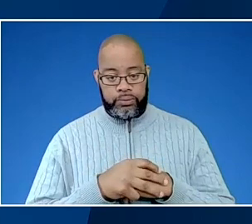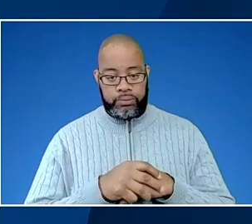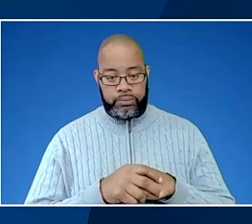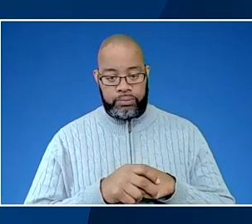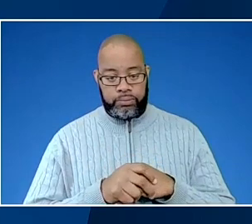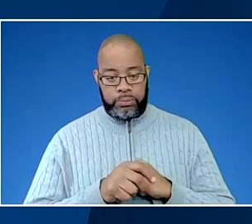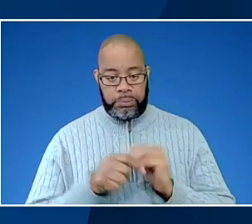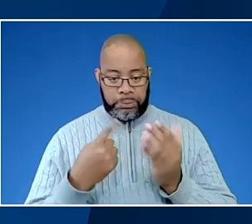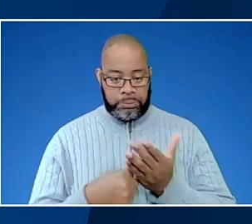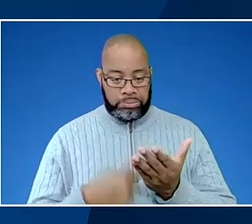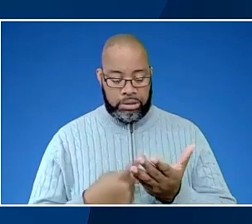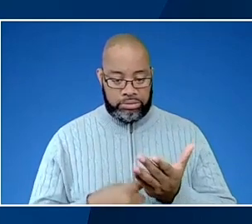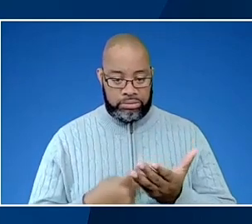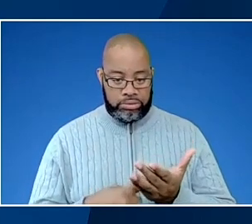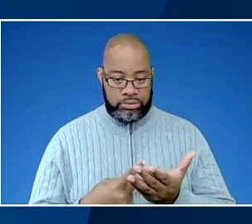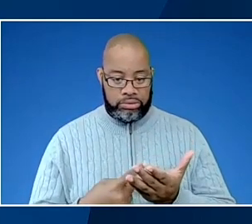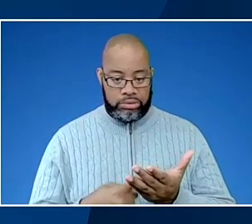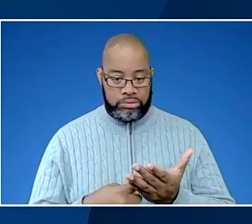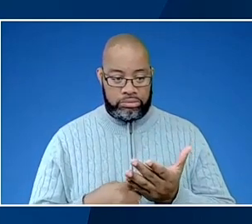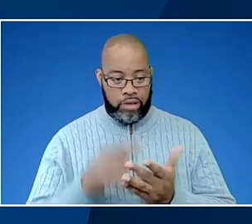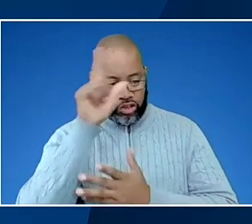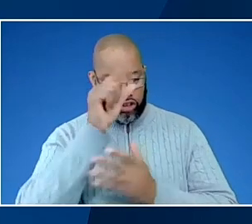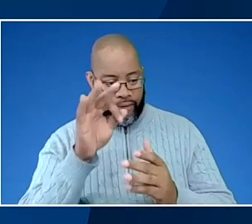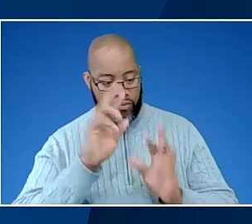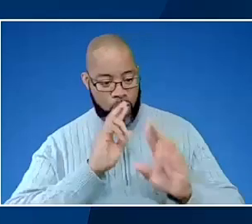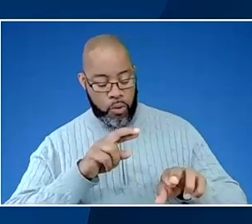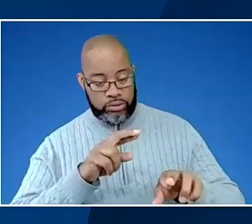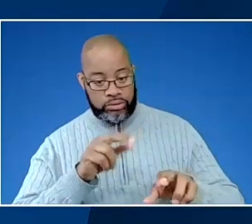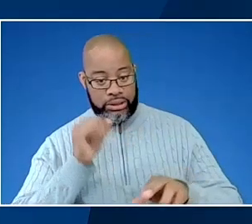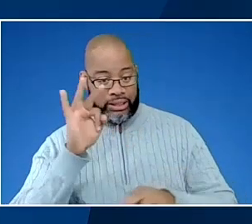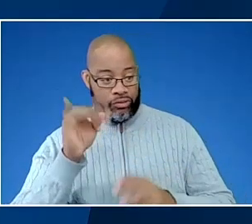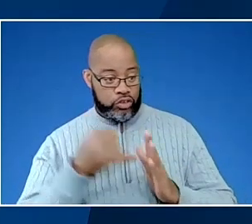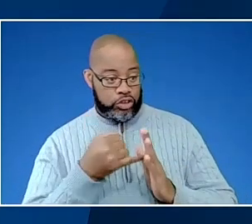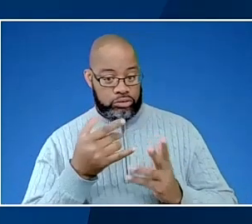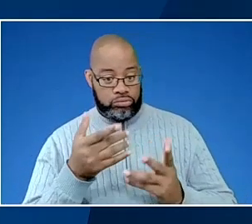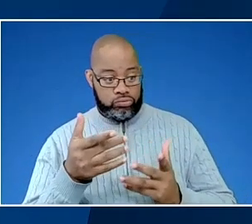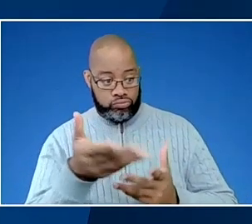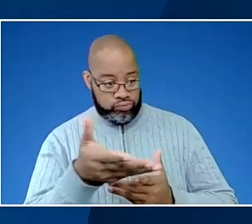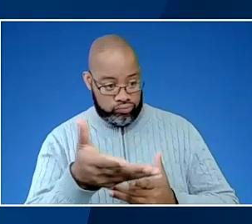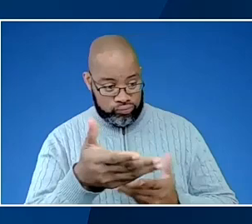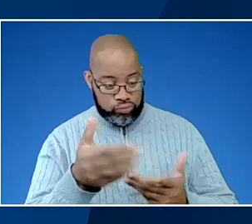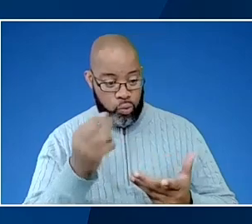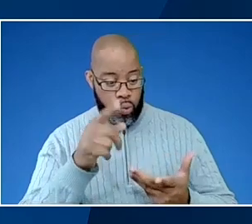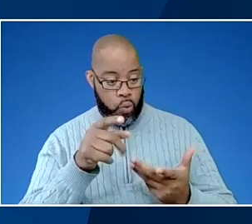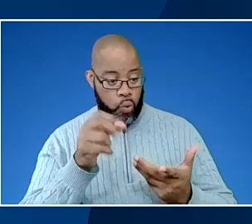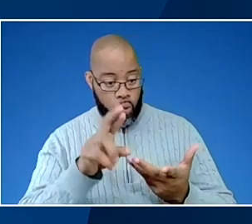the logistics of the report if it's just you all are going to put a report.